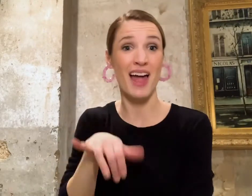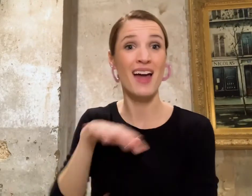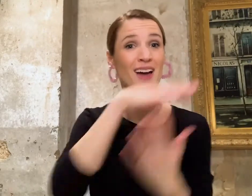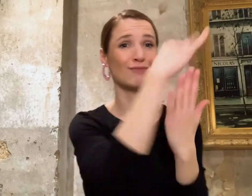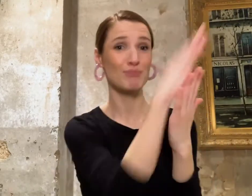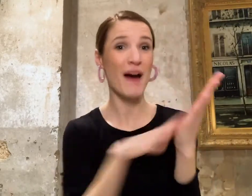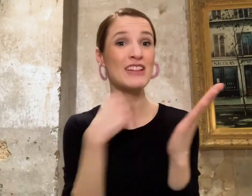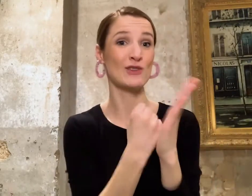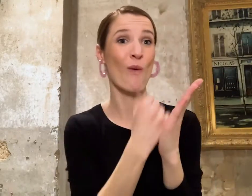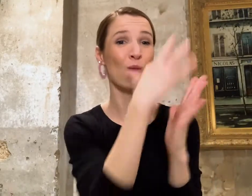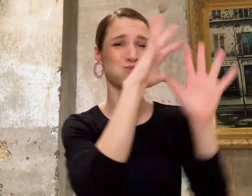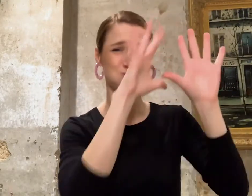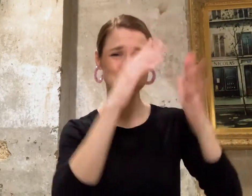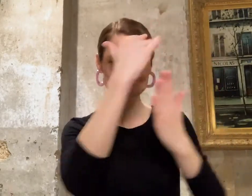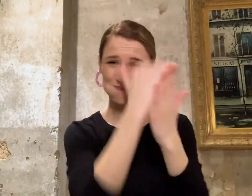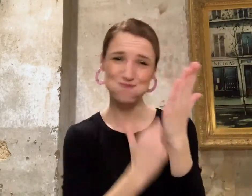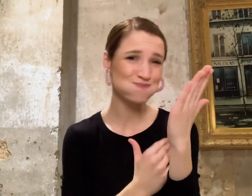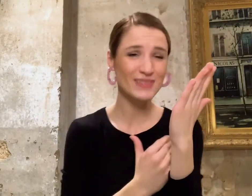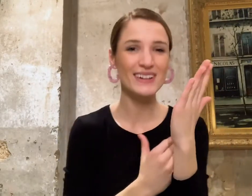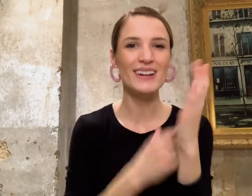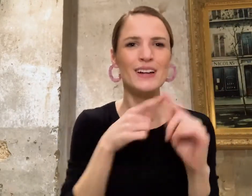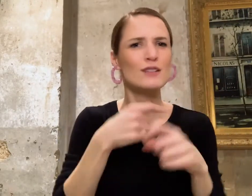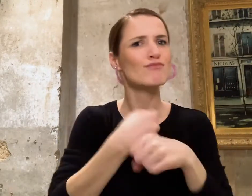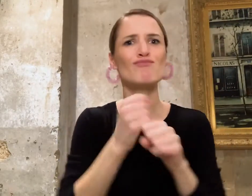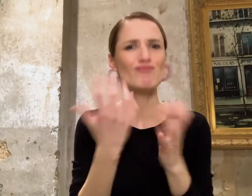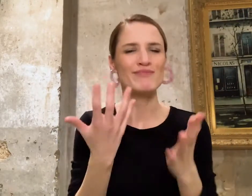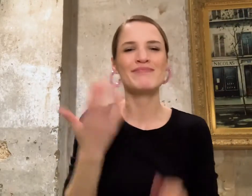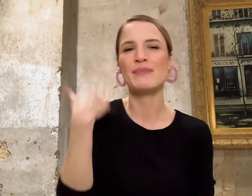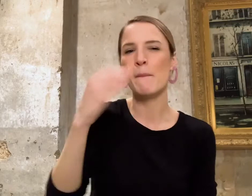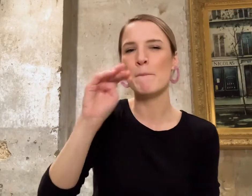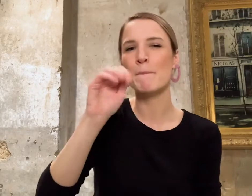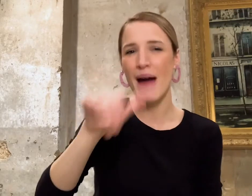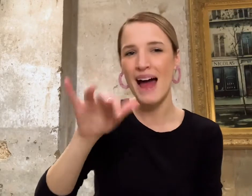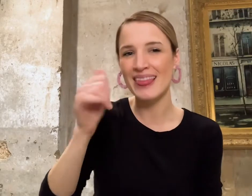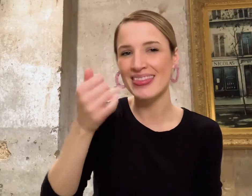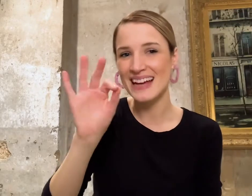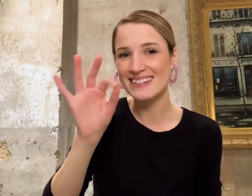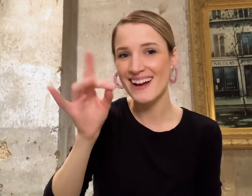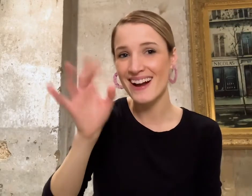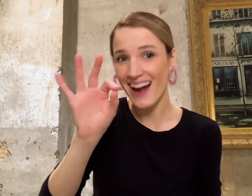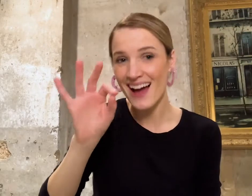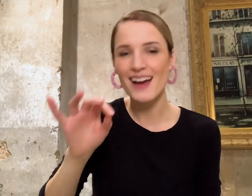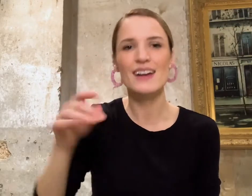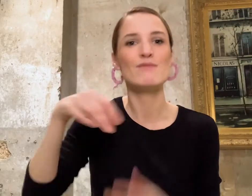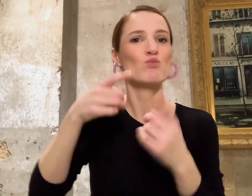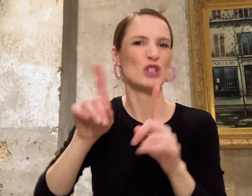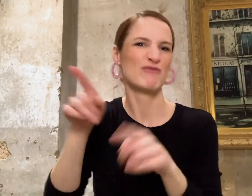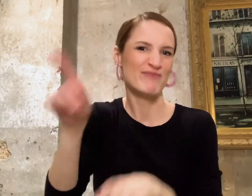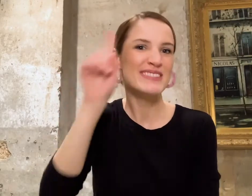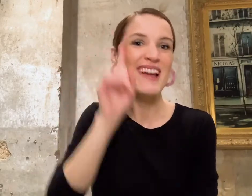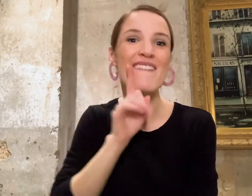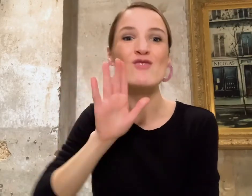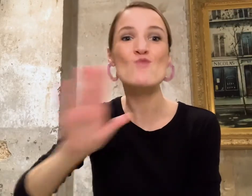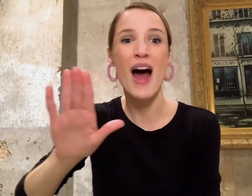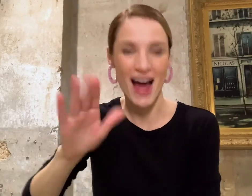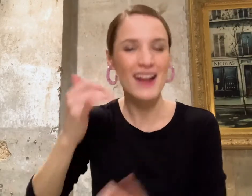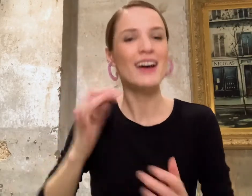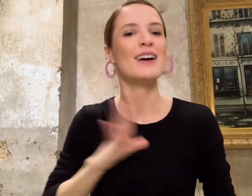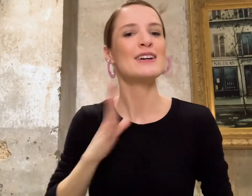This manifesto was created in May 1989 at The Deaf Way arts festival.